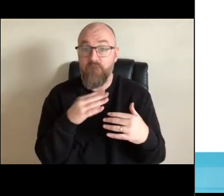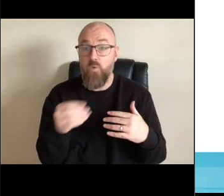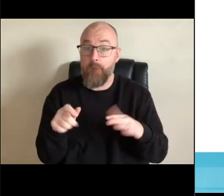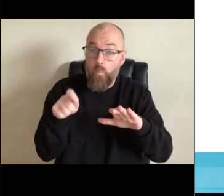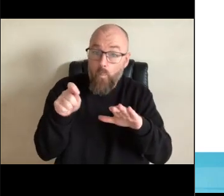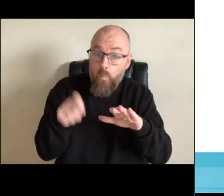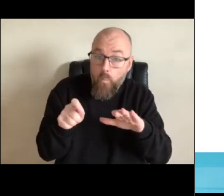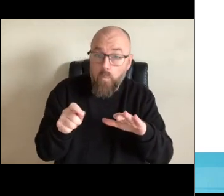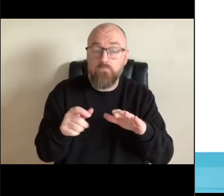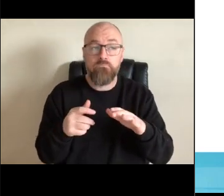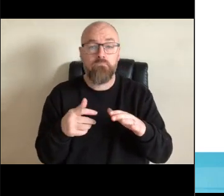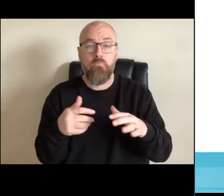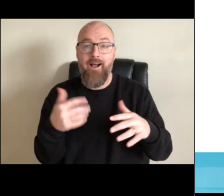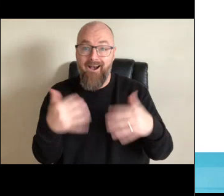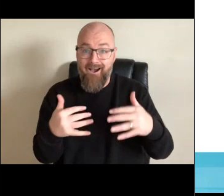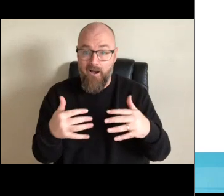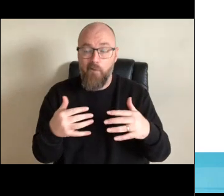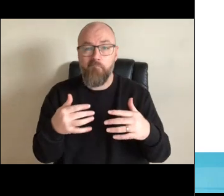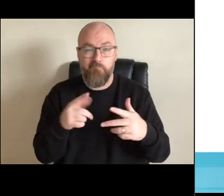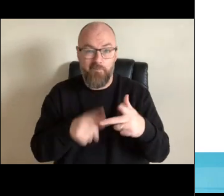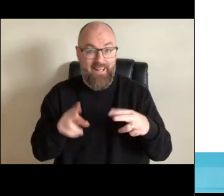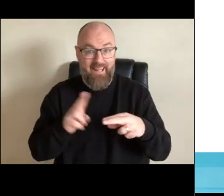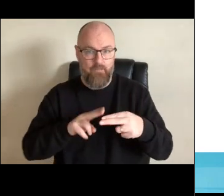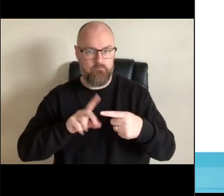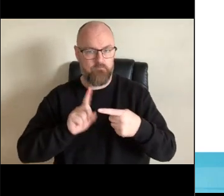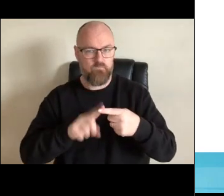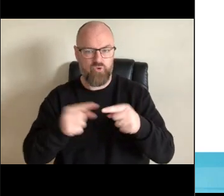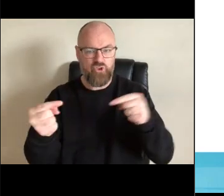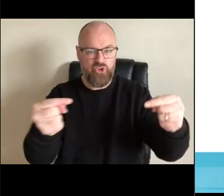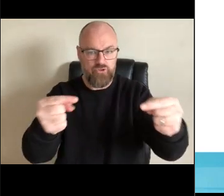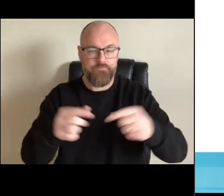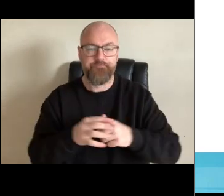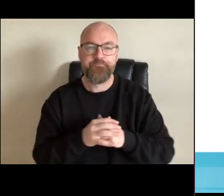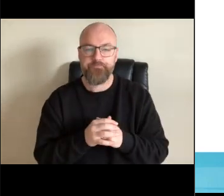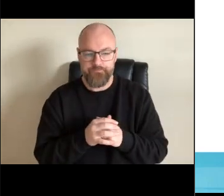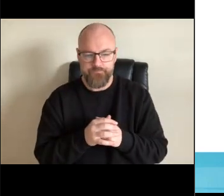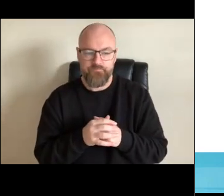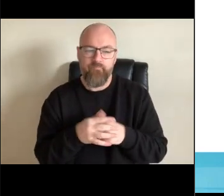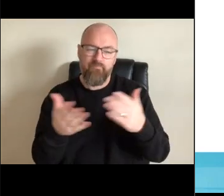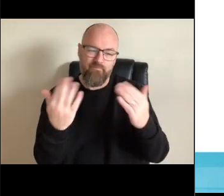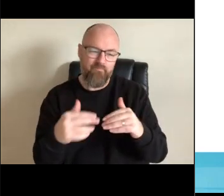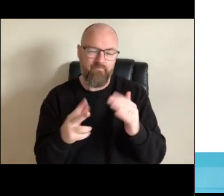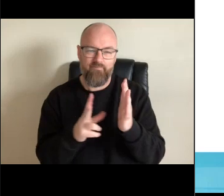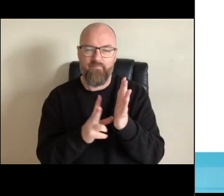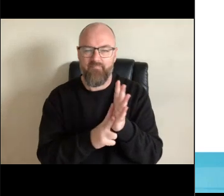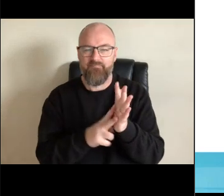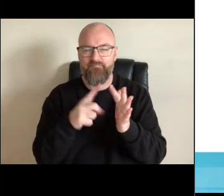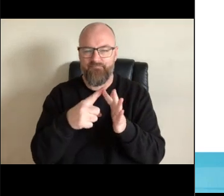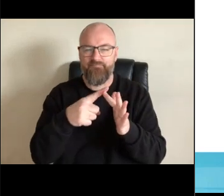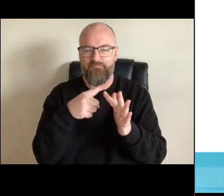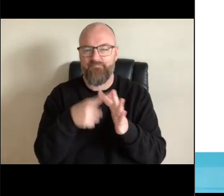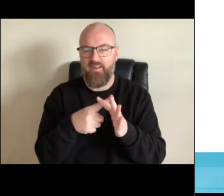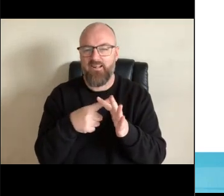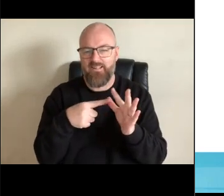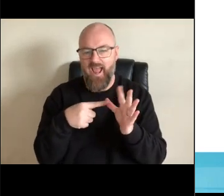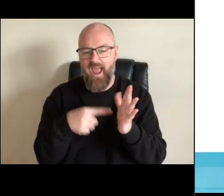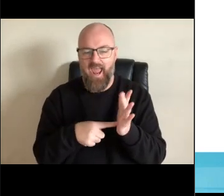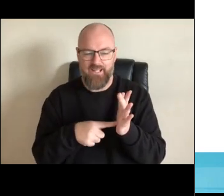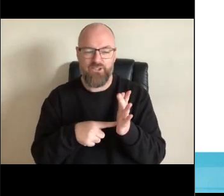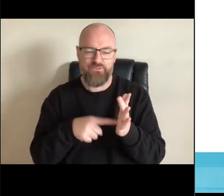um continuing and vexatious is of course what it says on the label um somebody who um is a serial